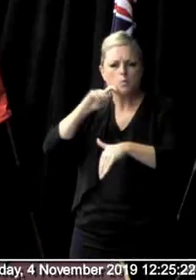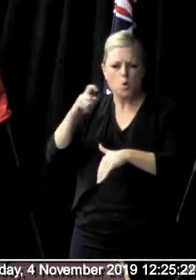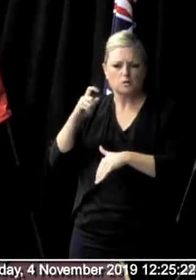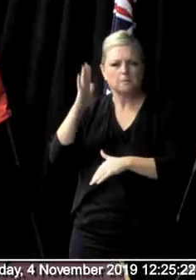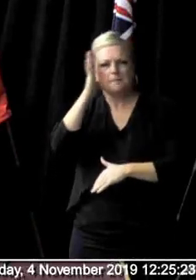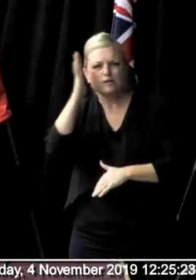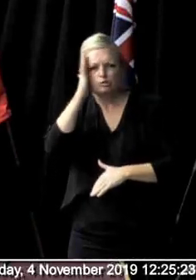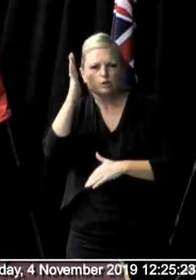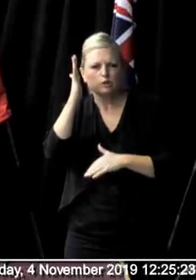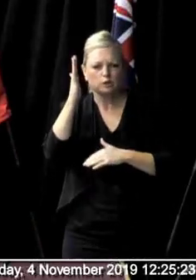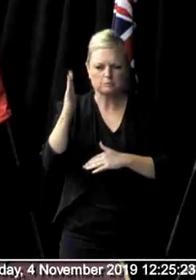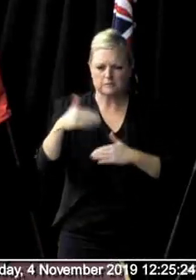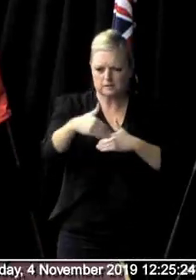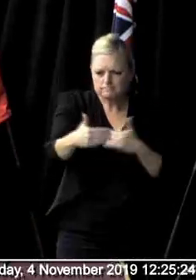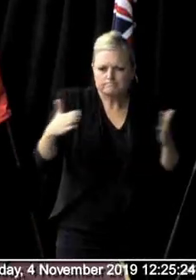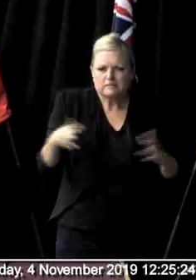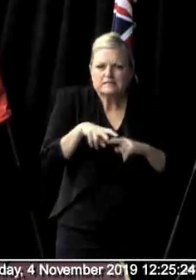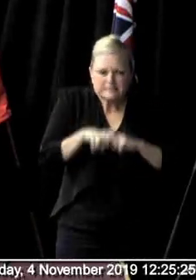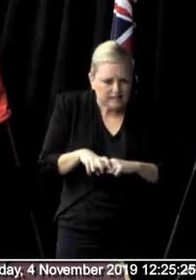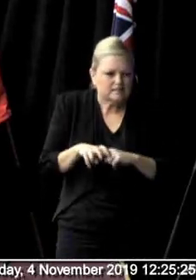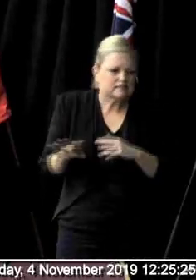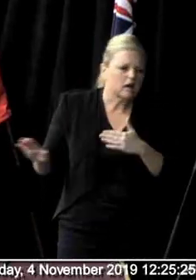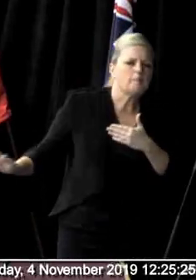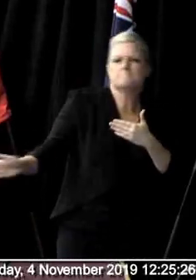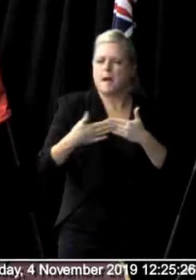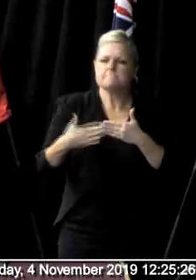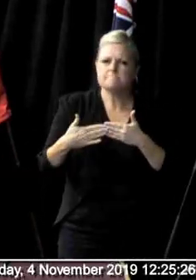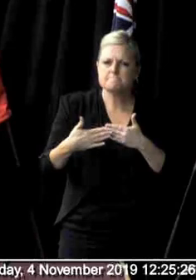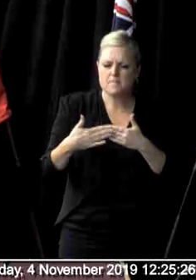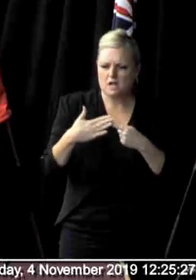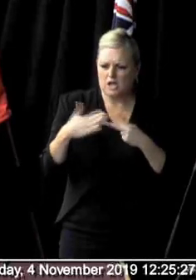she was hurting the dog, she was hurting me, she was hysterical.